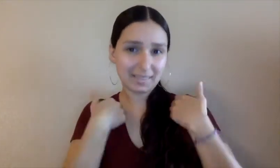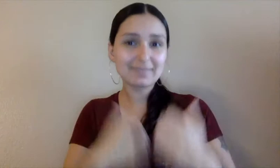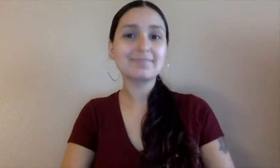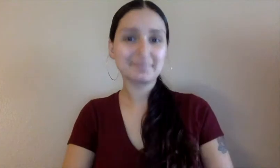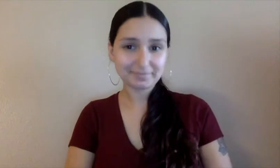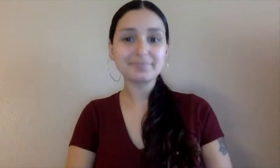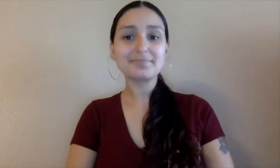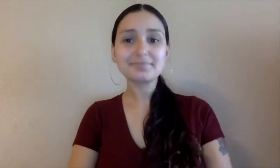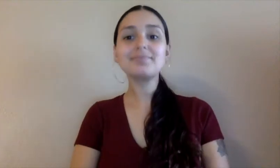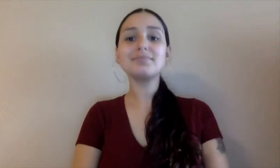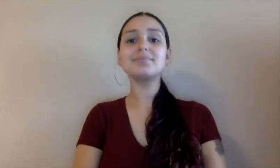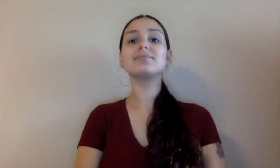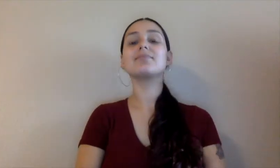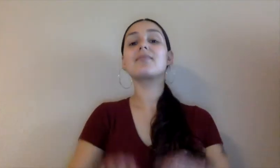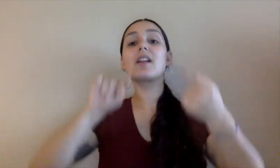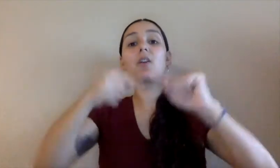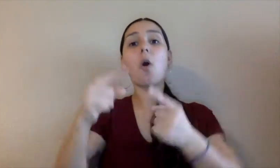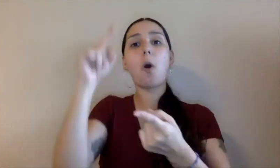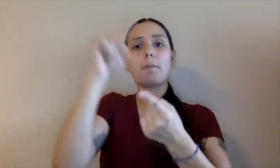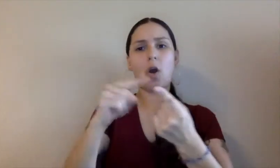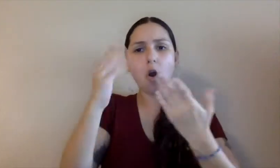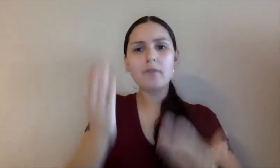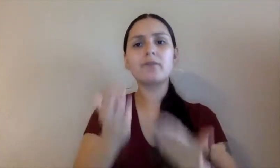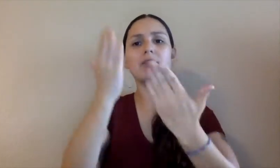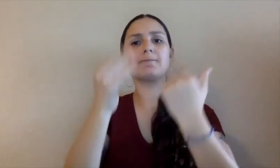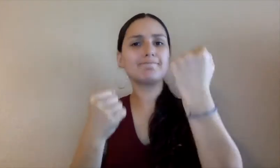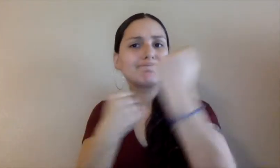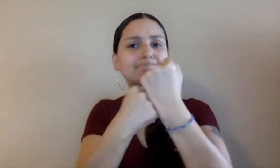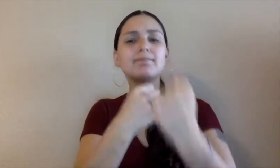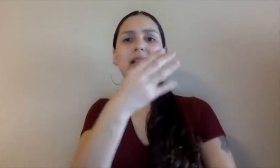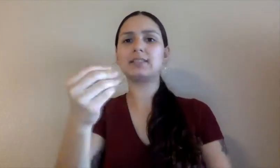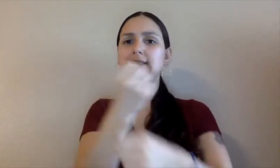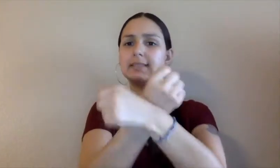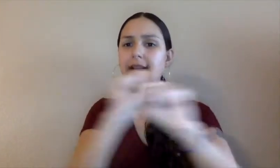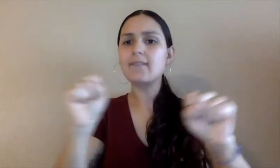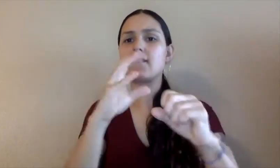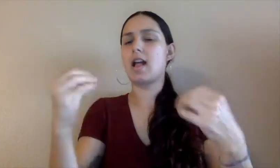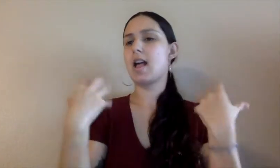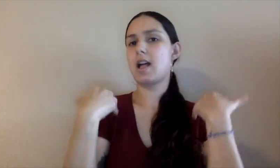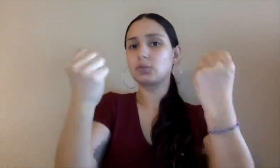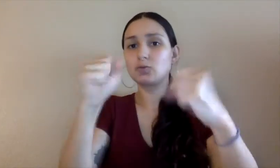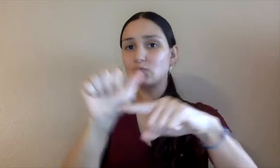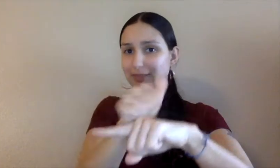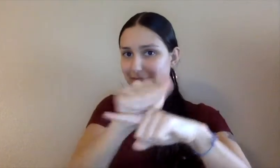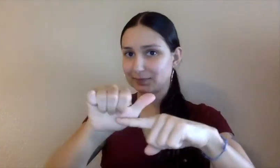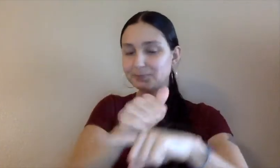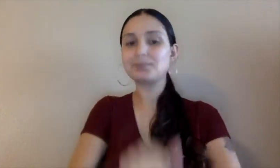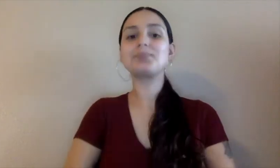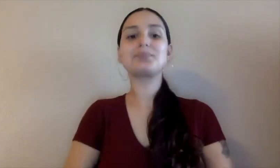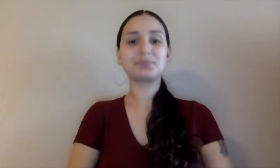Harm reduction offers support, safety, and healing practices.